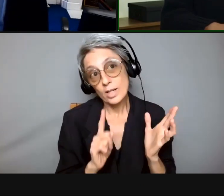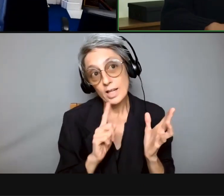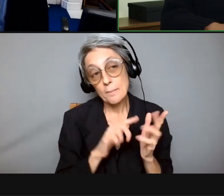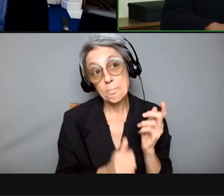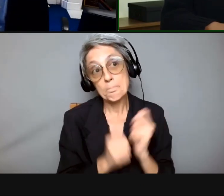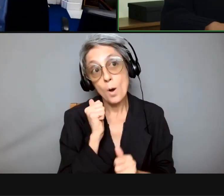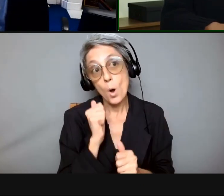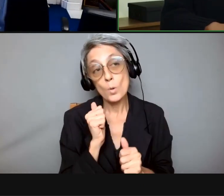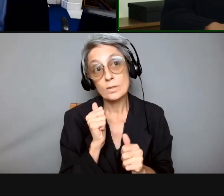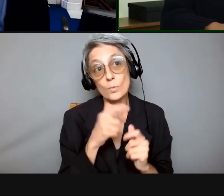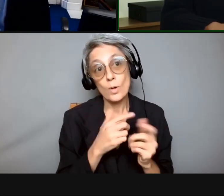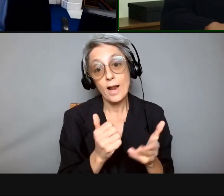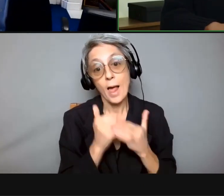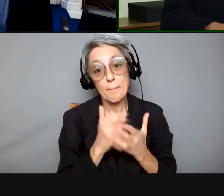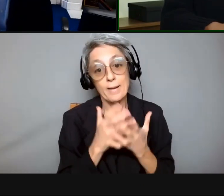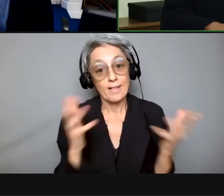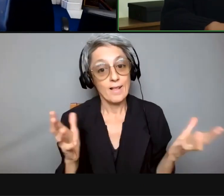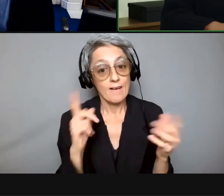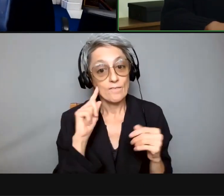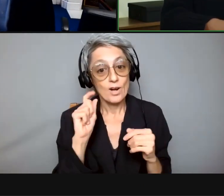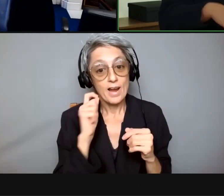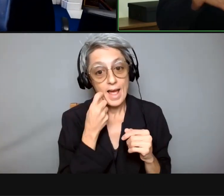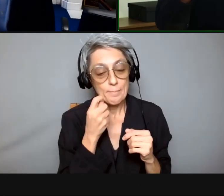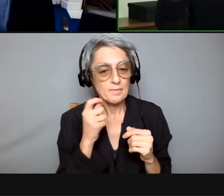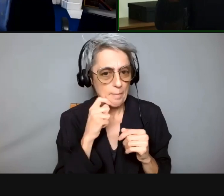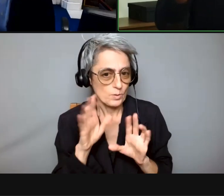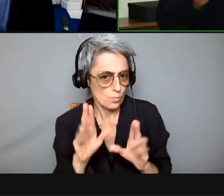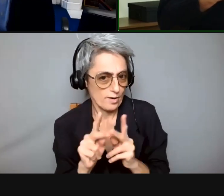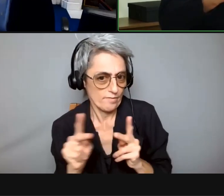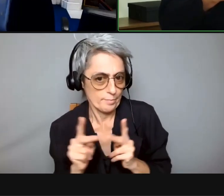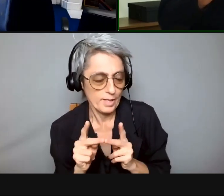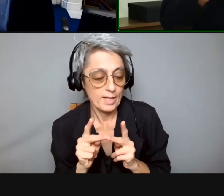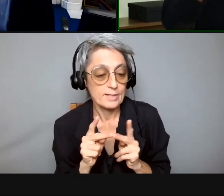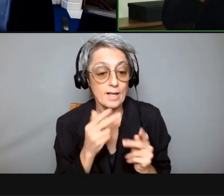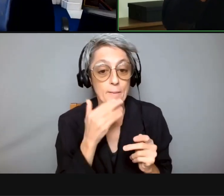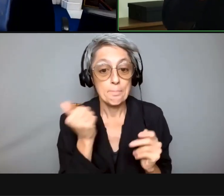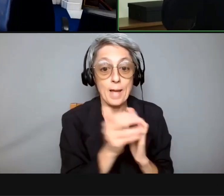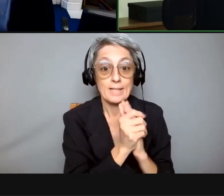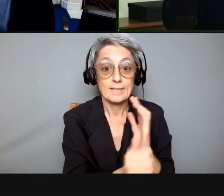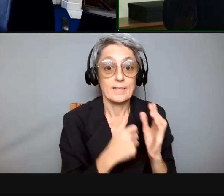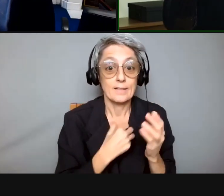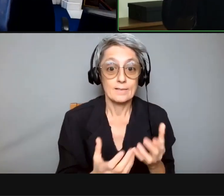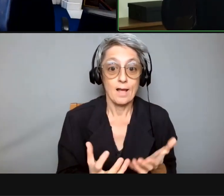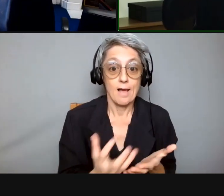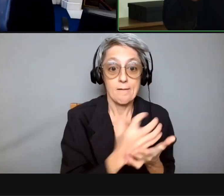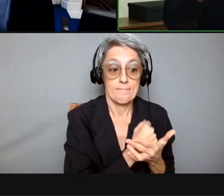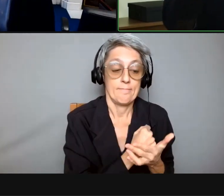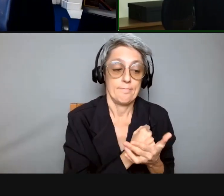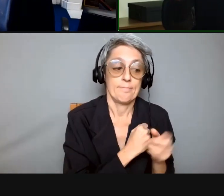And Apple is a wonderful place is that you have to collaborate, you have to think about stakeholders.